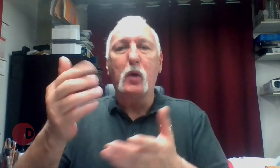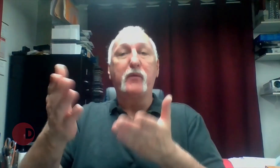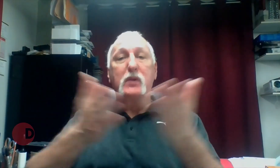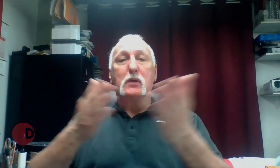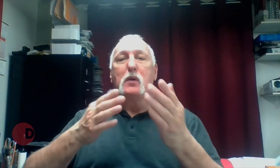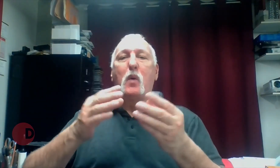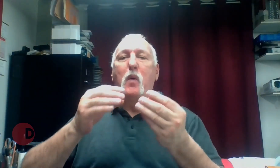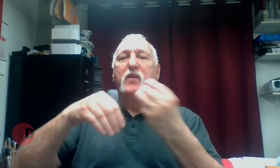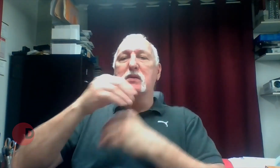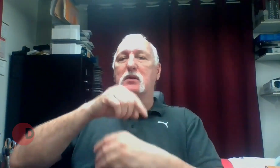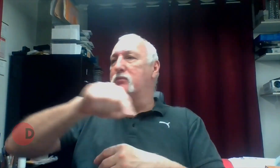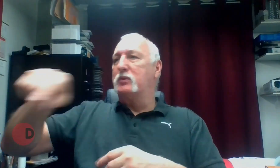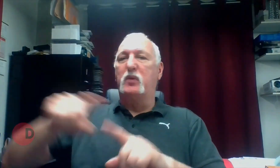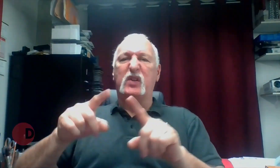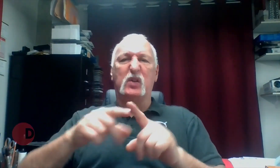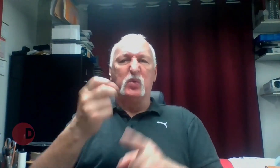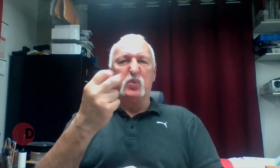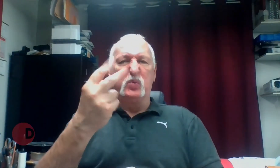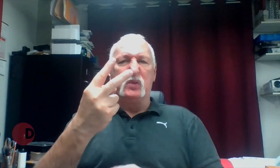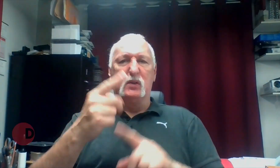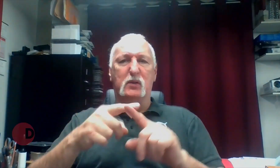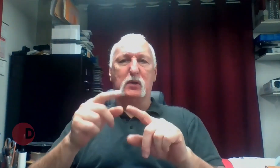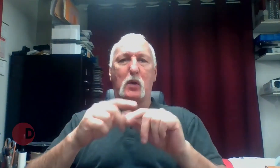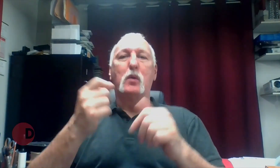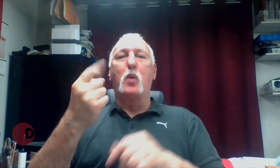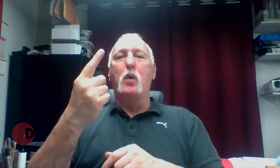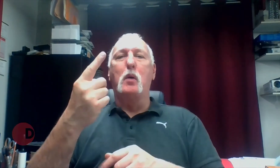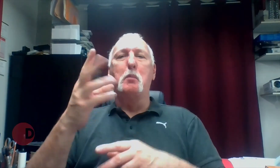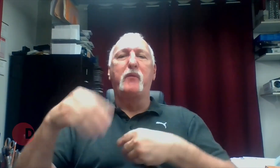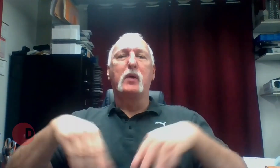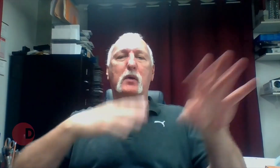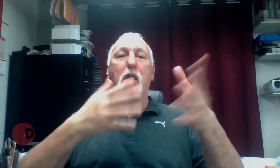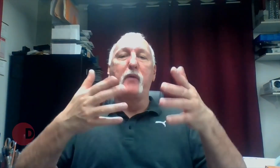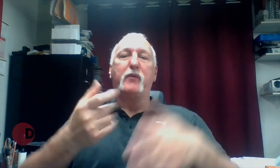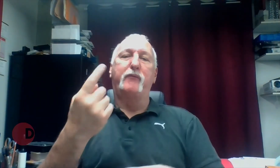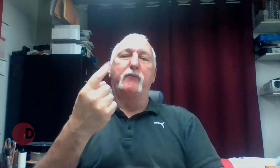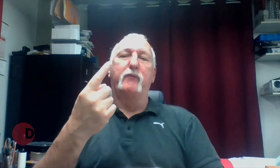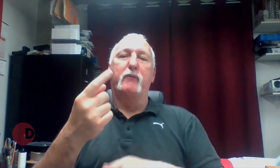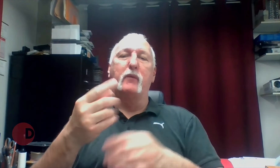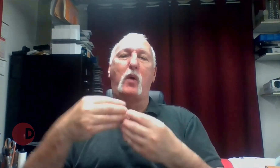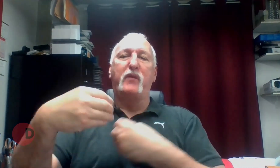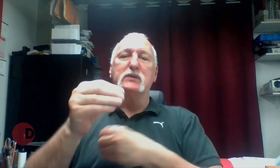Other services, there are 12 organizations, one is moving out soon.